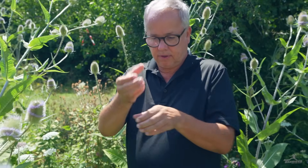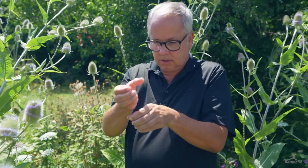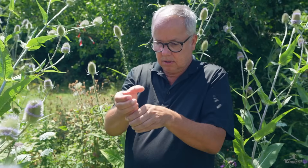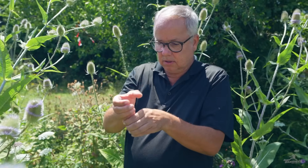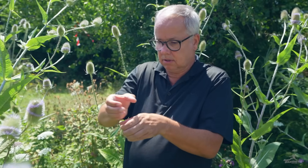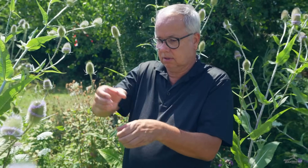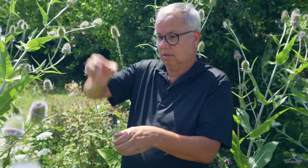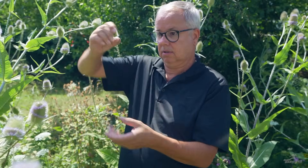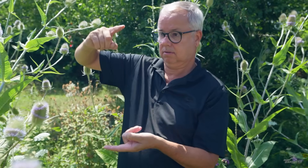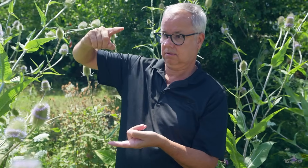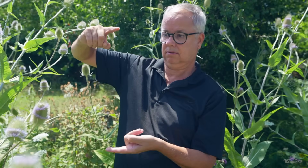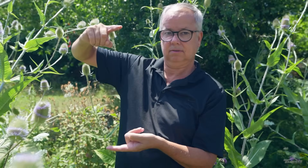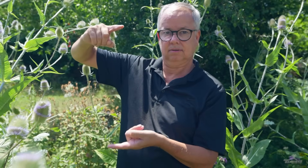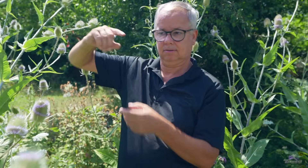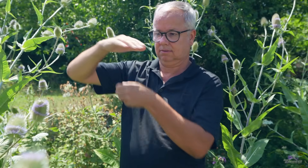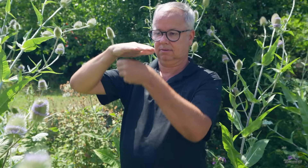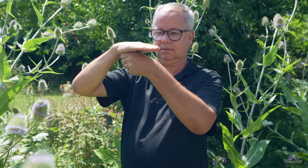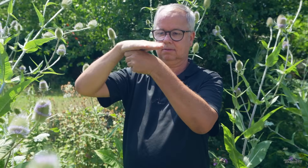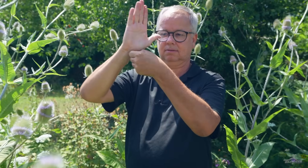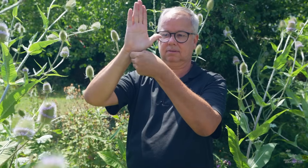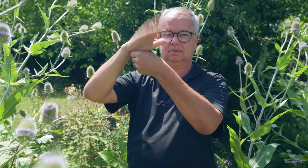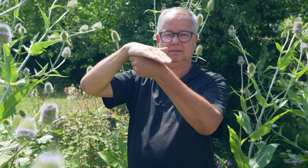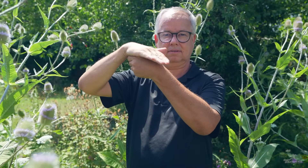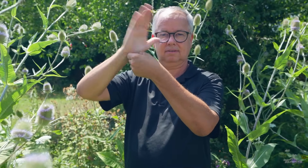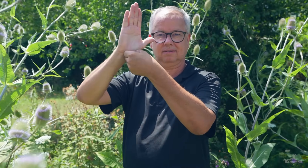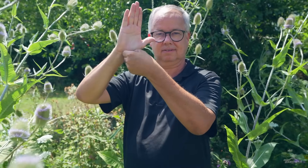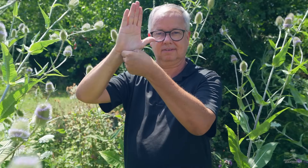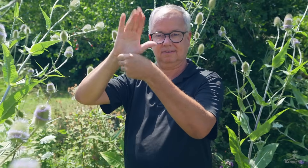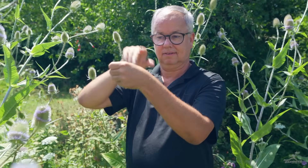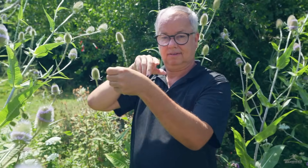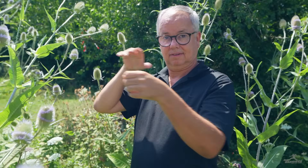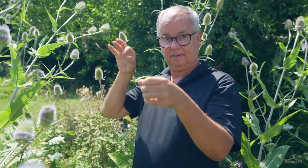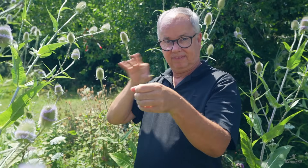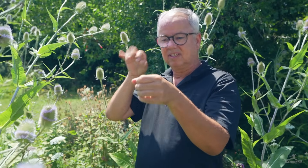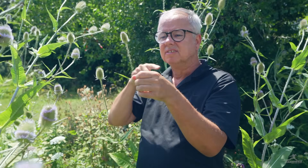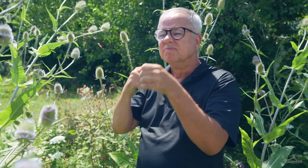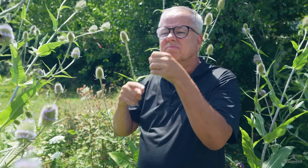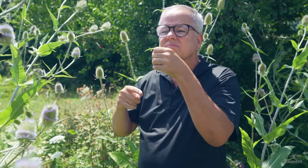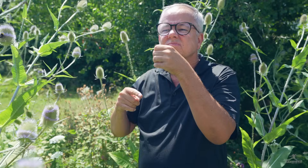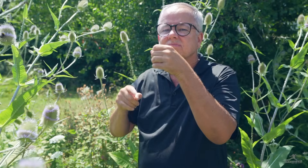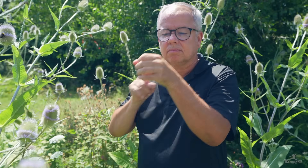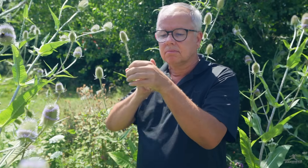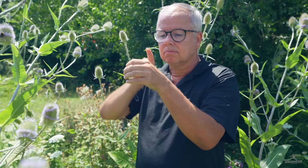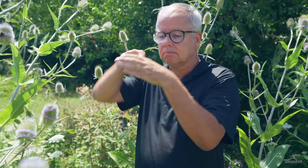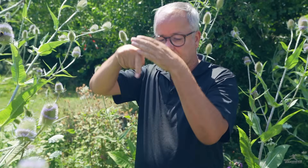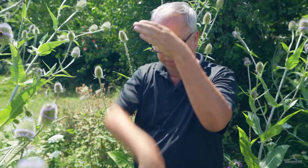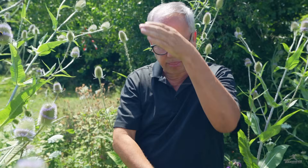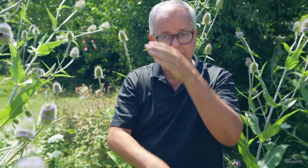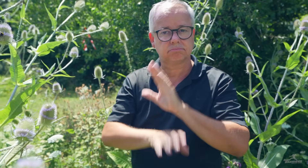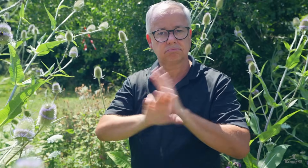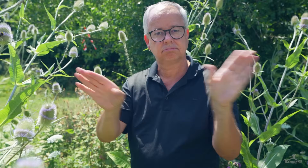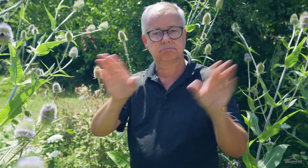you will see stems on plants that open at the top. A fly will smell the plant and fall in,